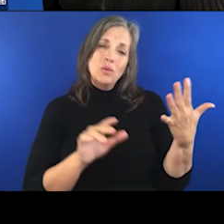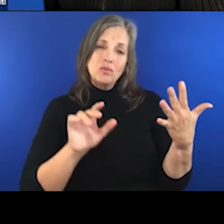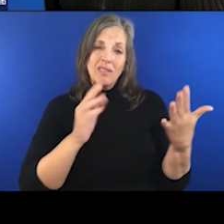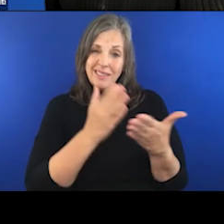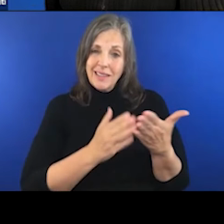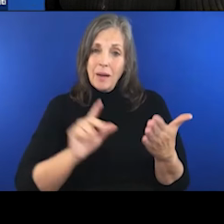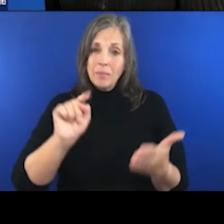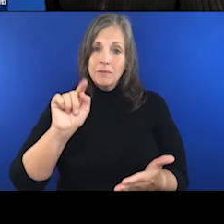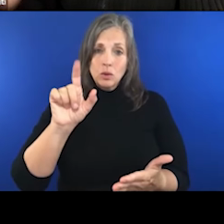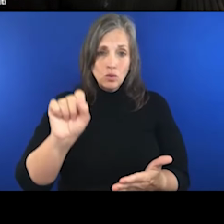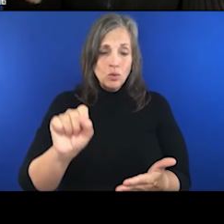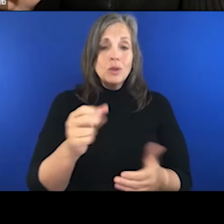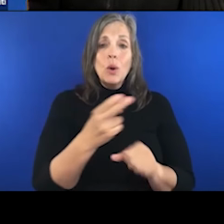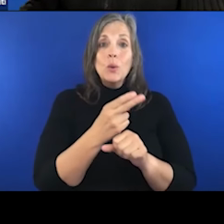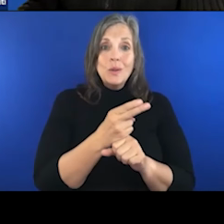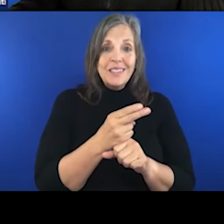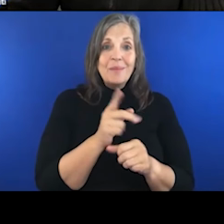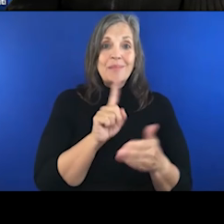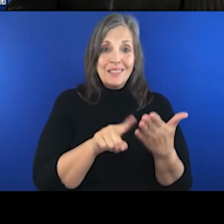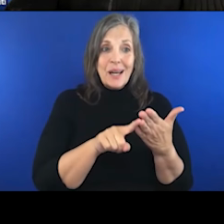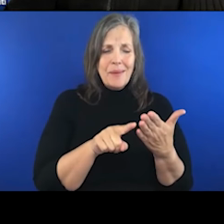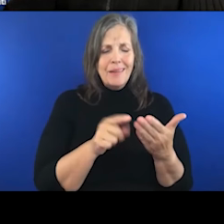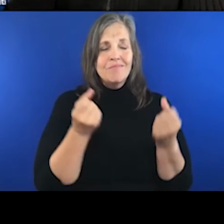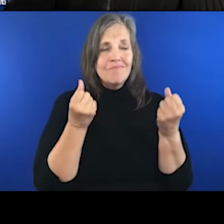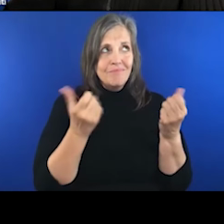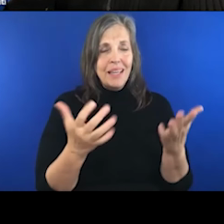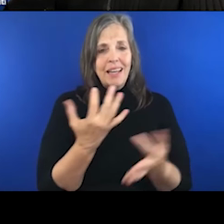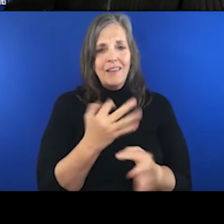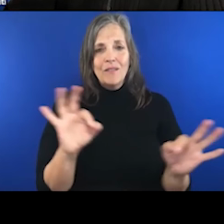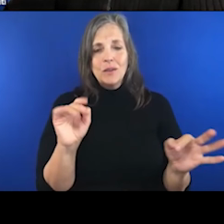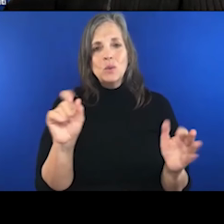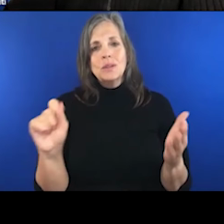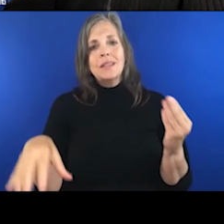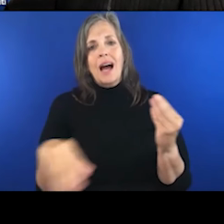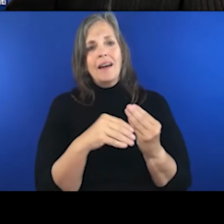there's a lot more free tools I put a few more on on um on this on this presentation